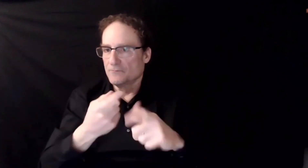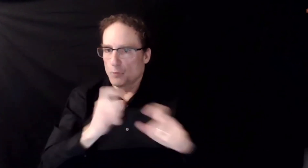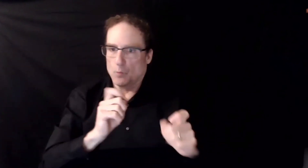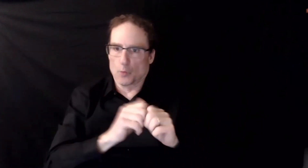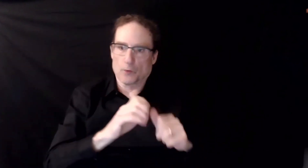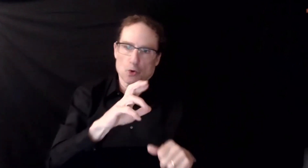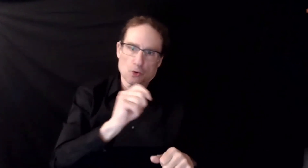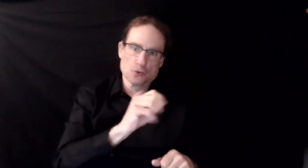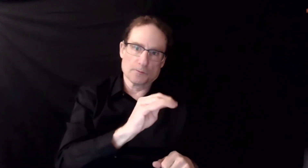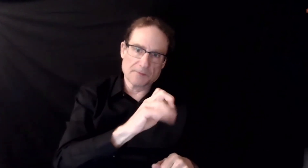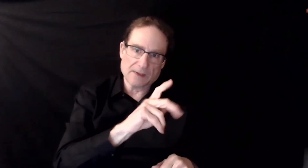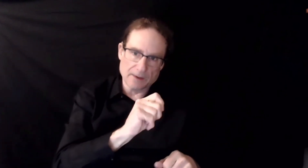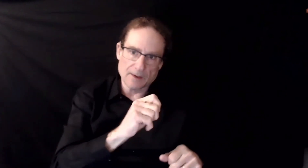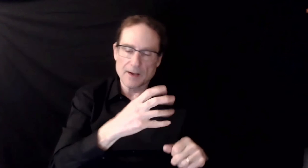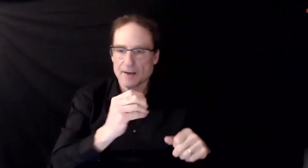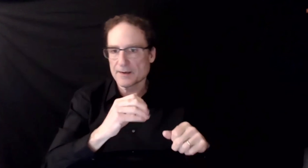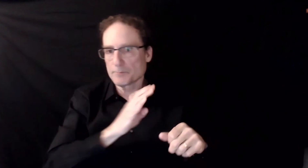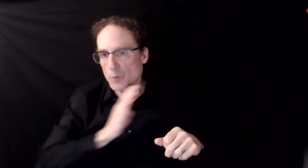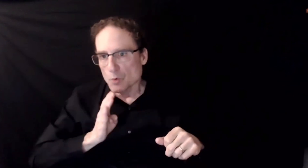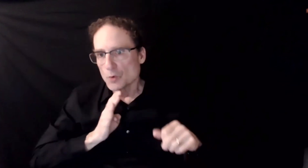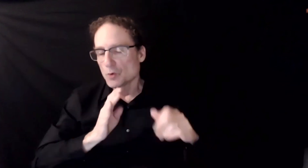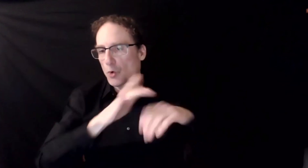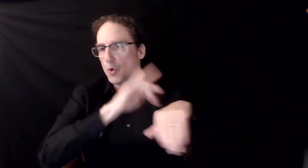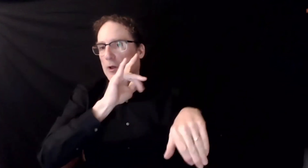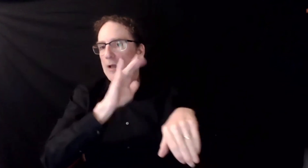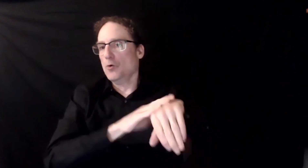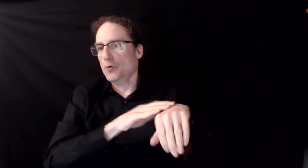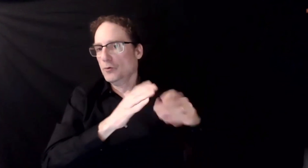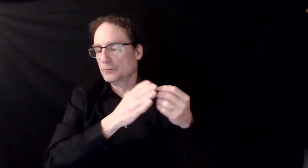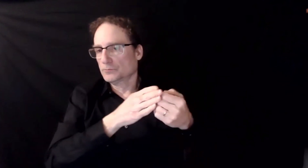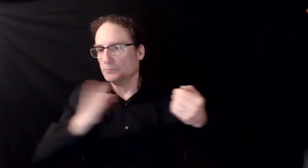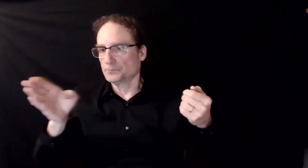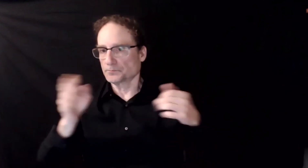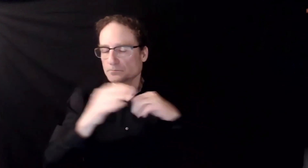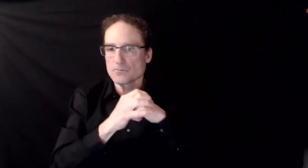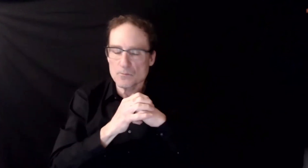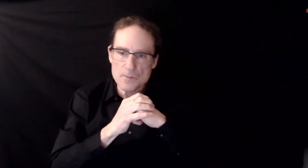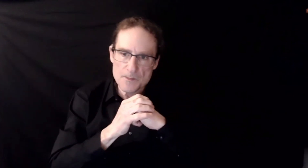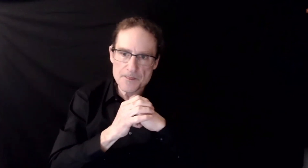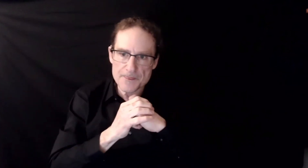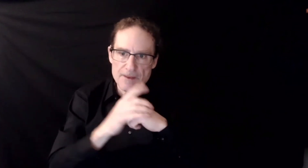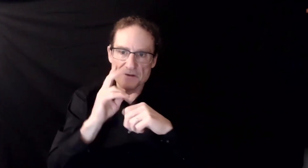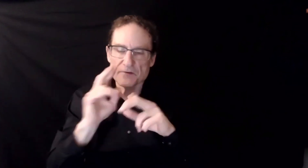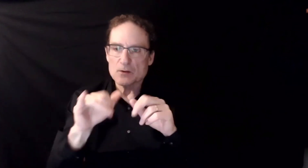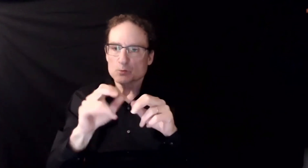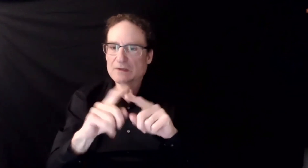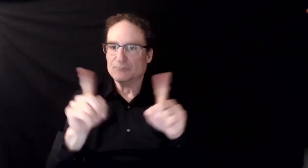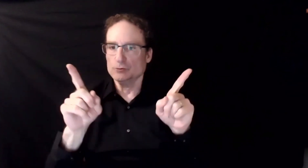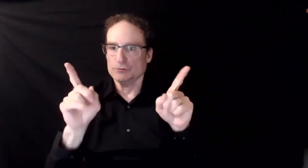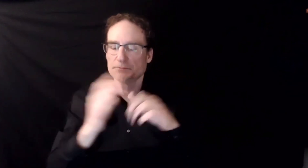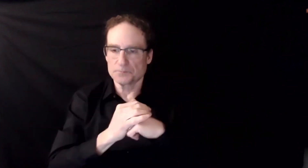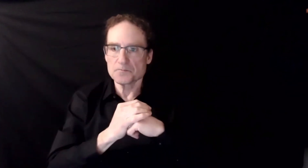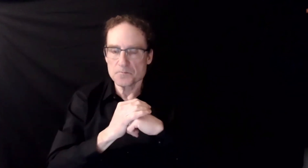So we got the Commission off the ground running, with Curt in the board early on, and that has continued until this day